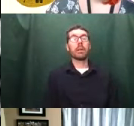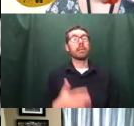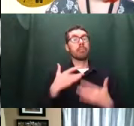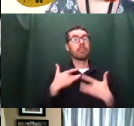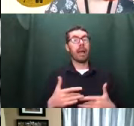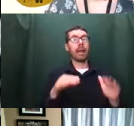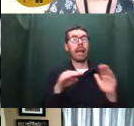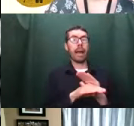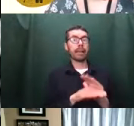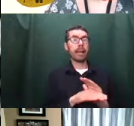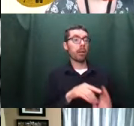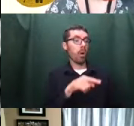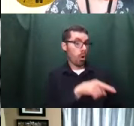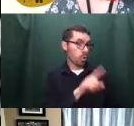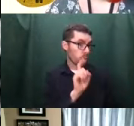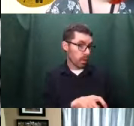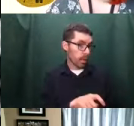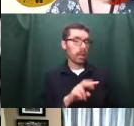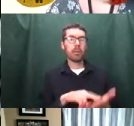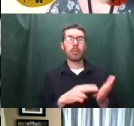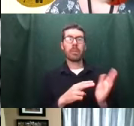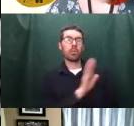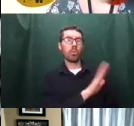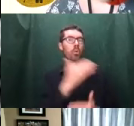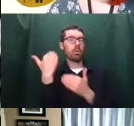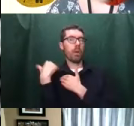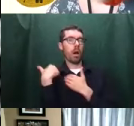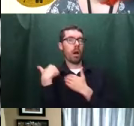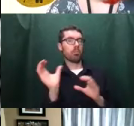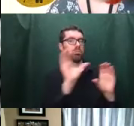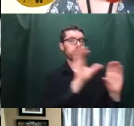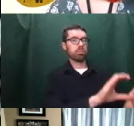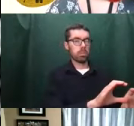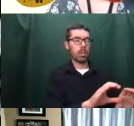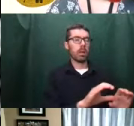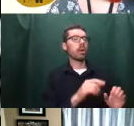up to the person, the dis, disabled person, um, to figure out how to solve the access